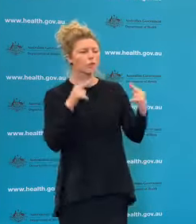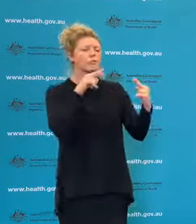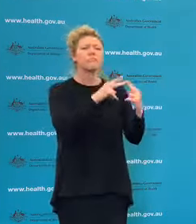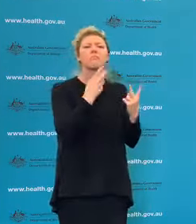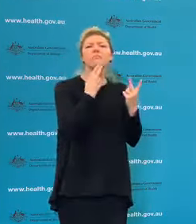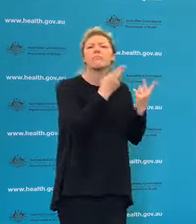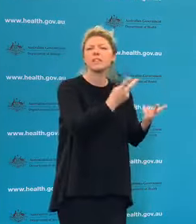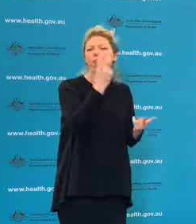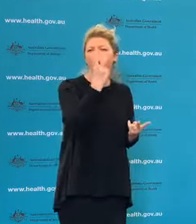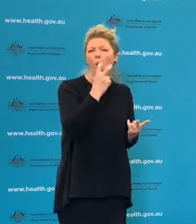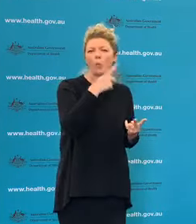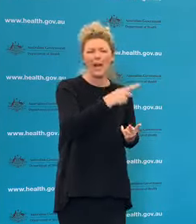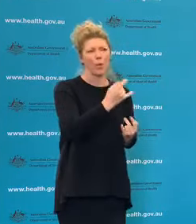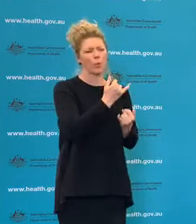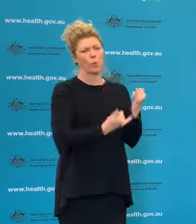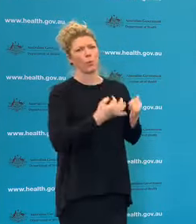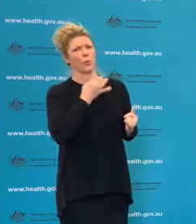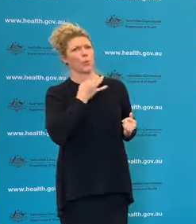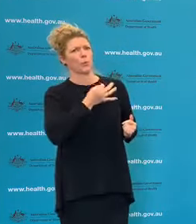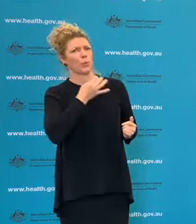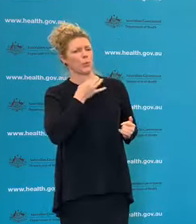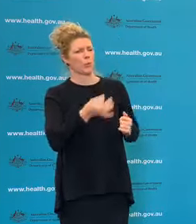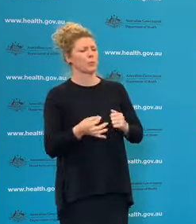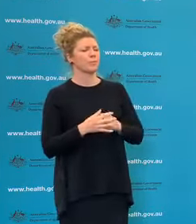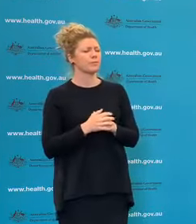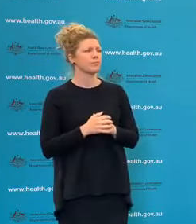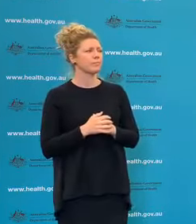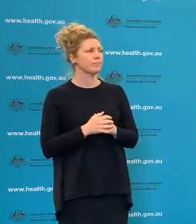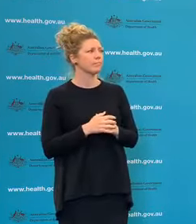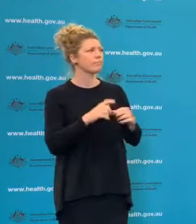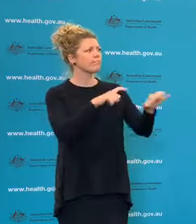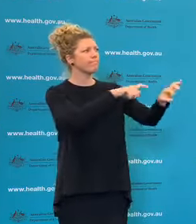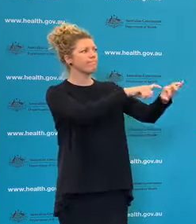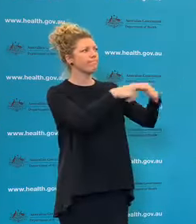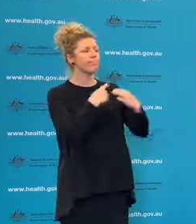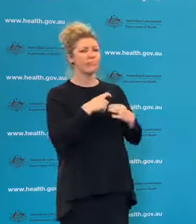There's actually going to be a protest outside Newmarch this afternoon,